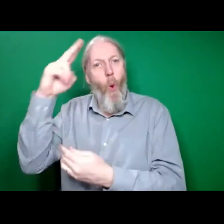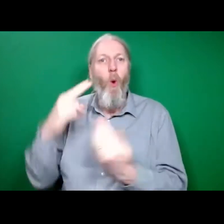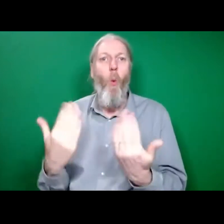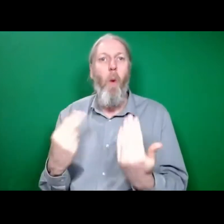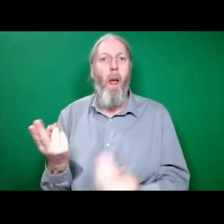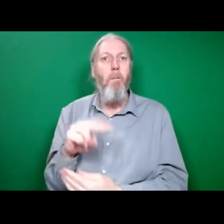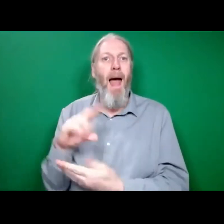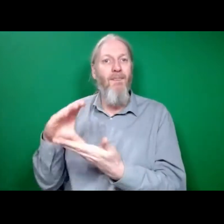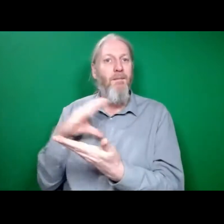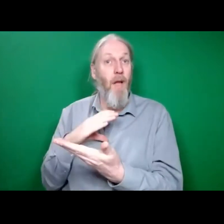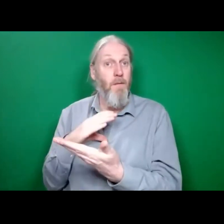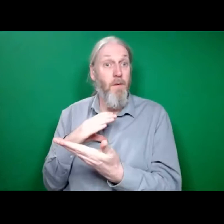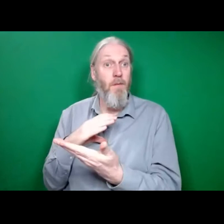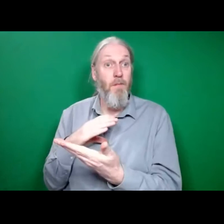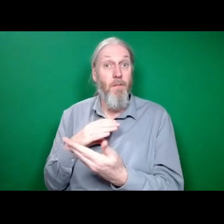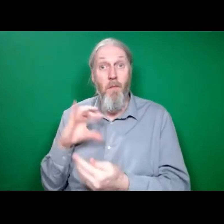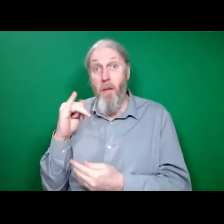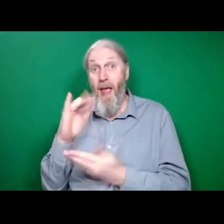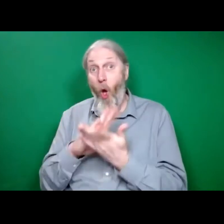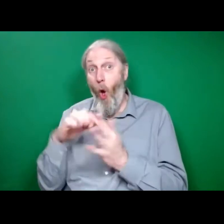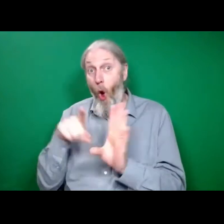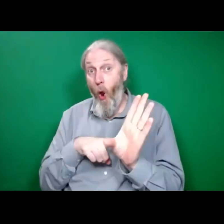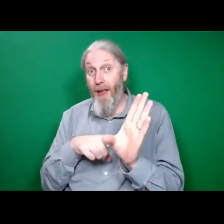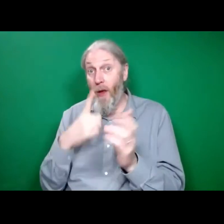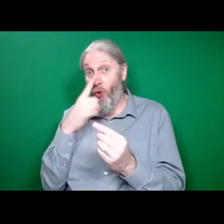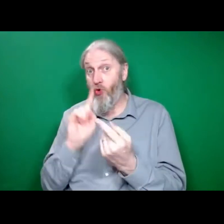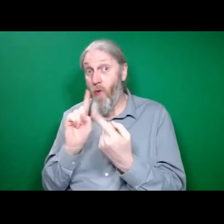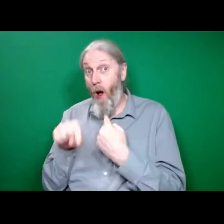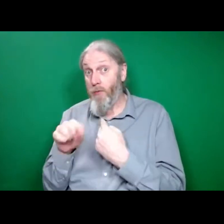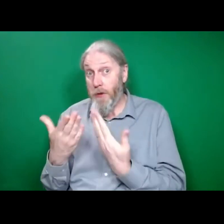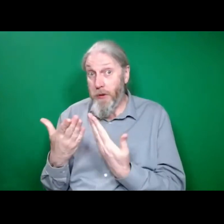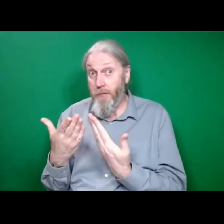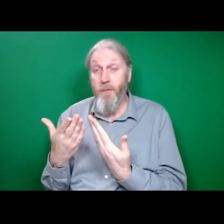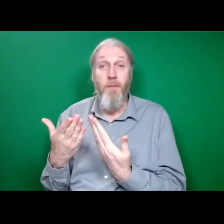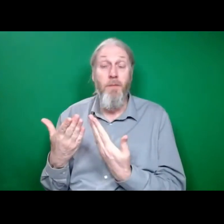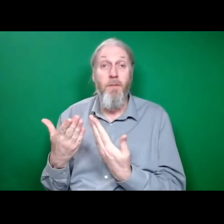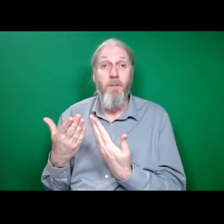I agree, I think there are layers and layers of property ownership that sometimes take months and